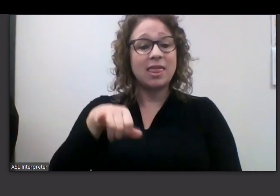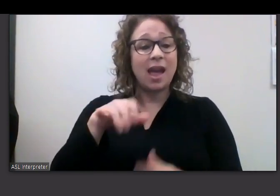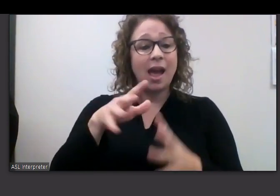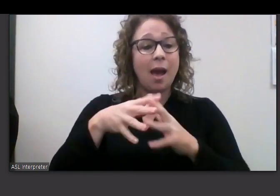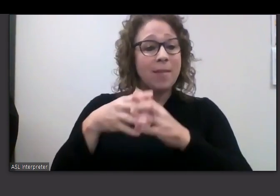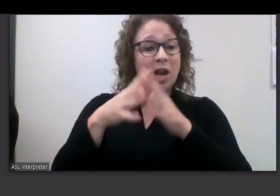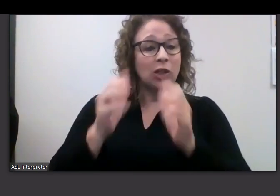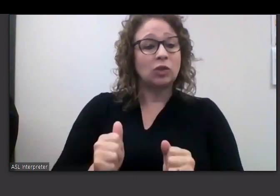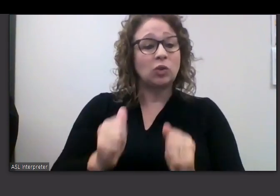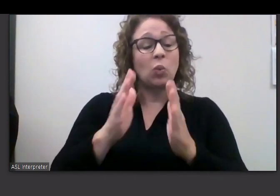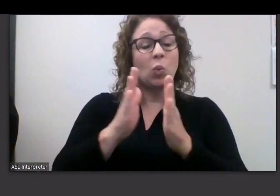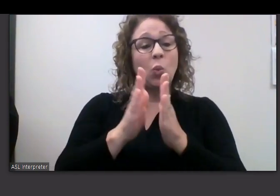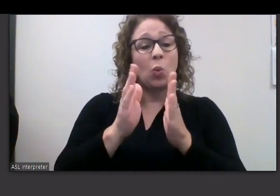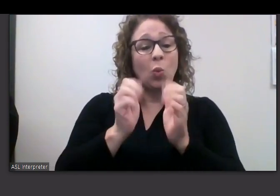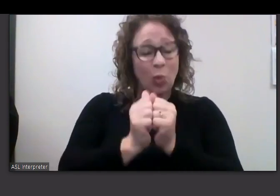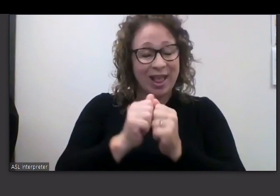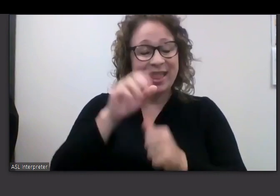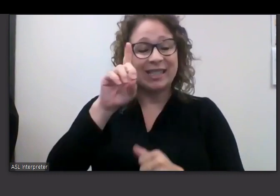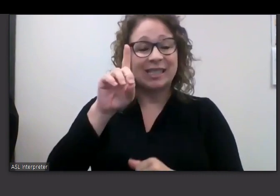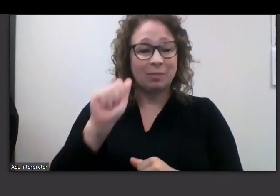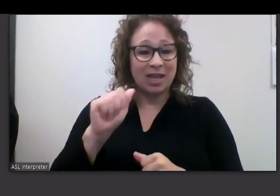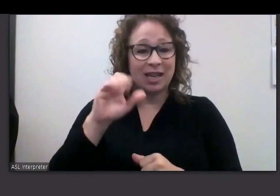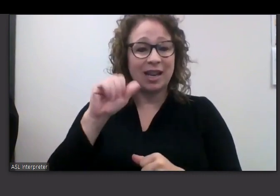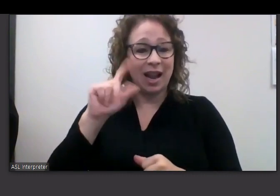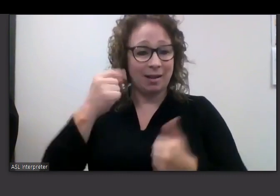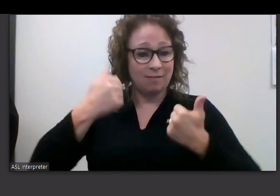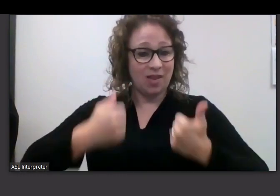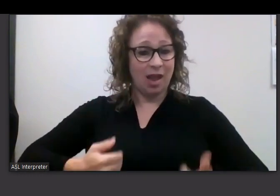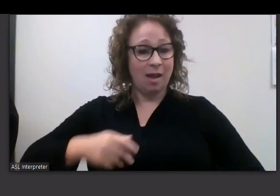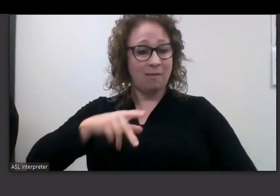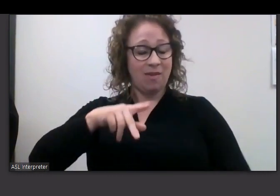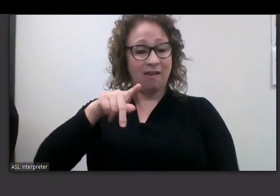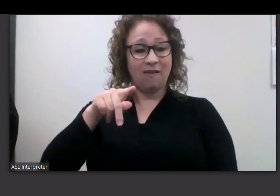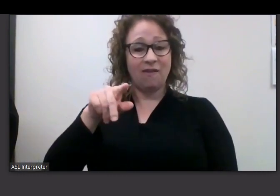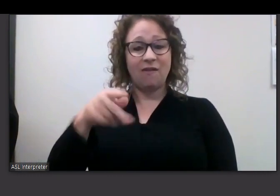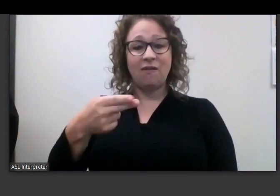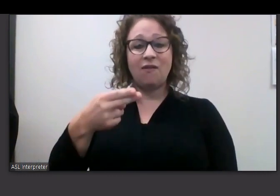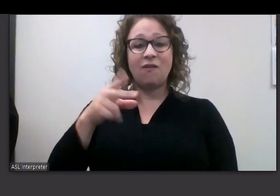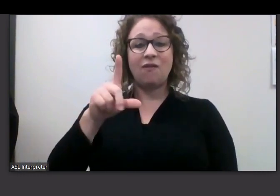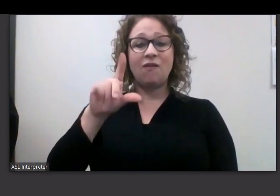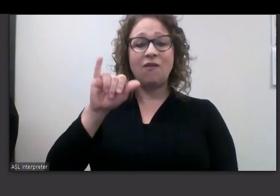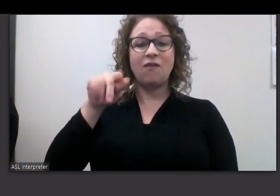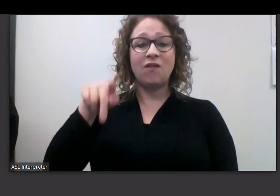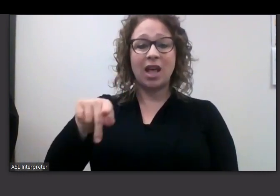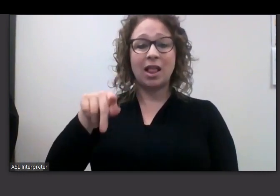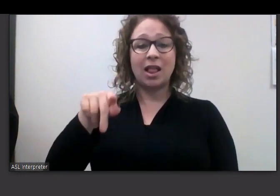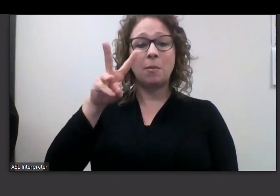Hi, my name is Philip Woodward and I identify as hard of hearing..